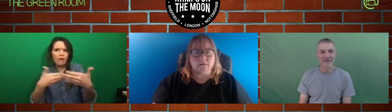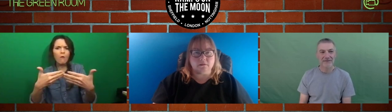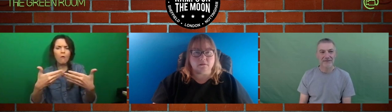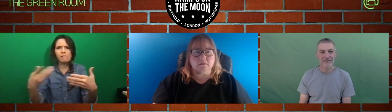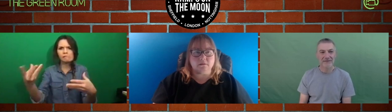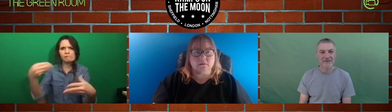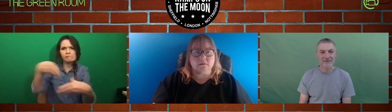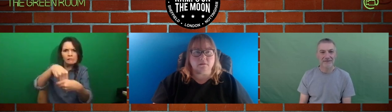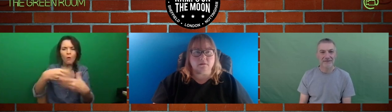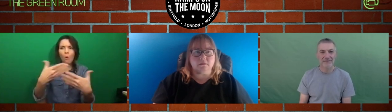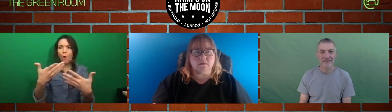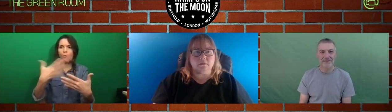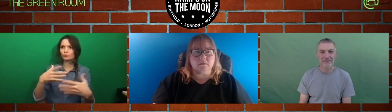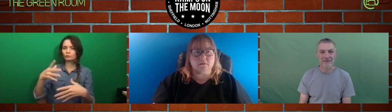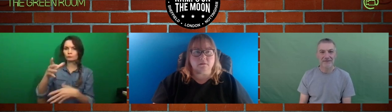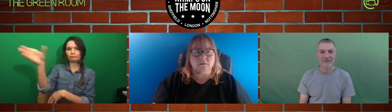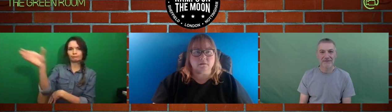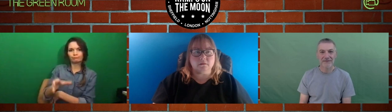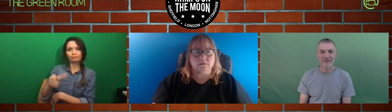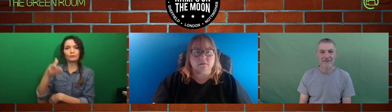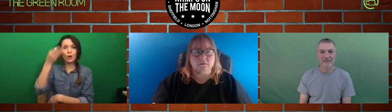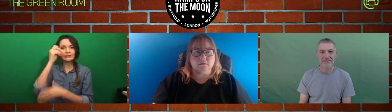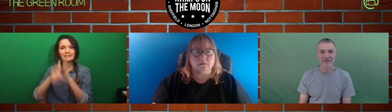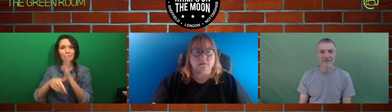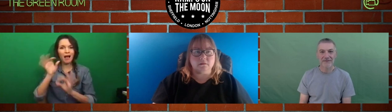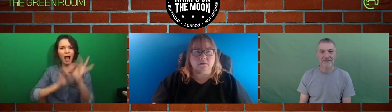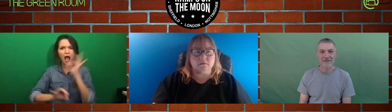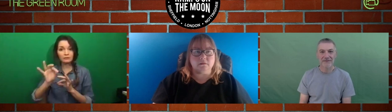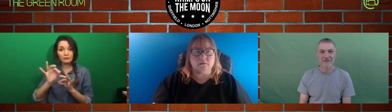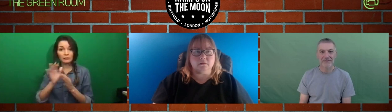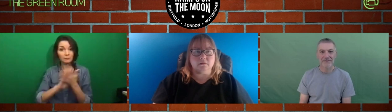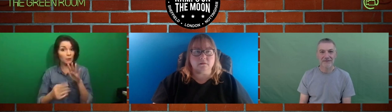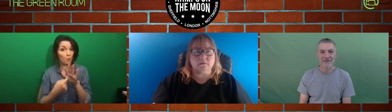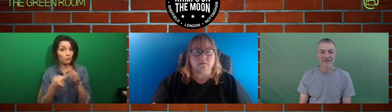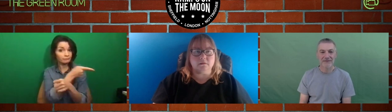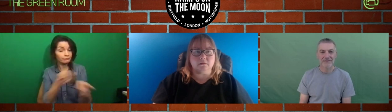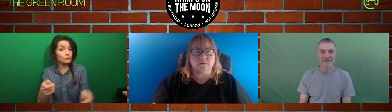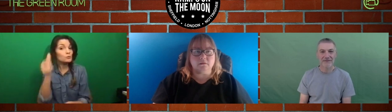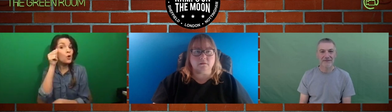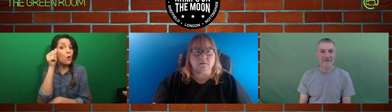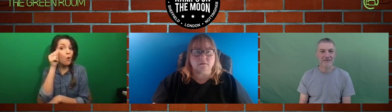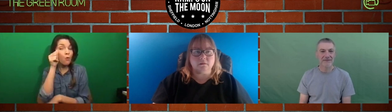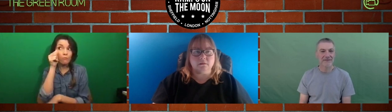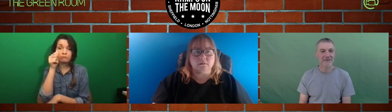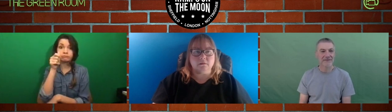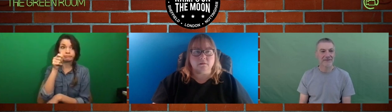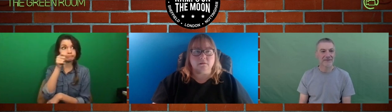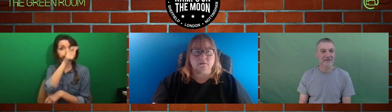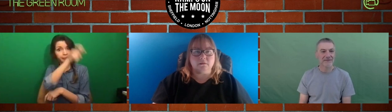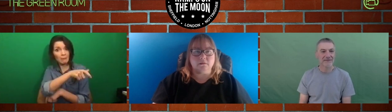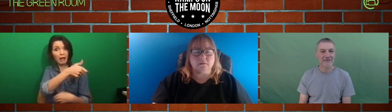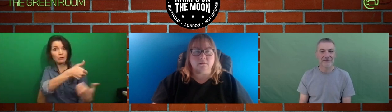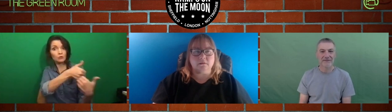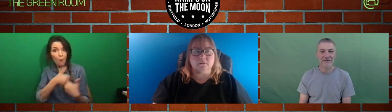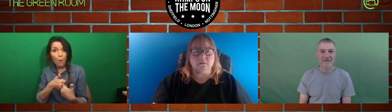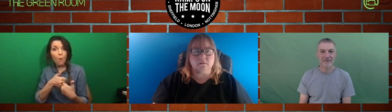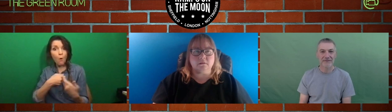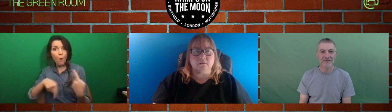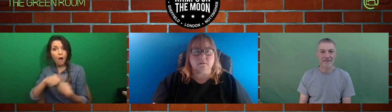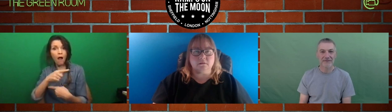disabled actors, I think it is all about knowing that there are other people there that can support you and that maybe you don't have to have the answers